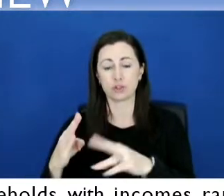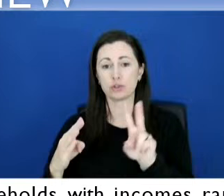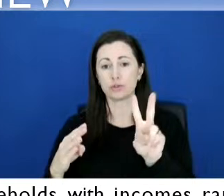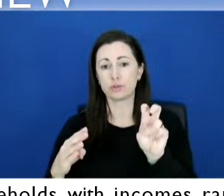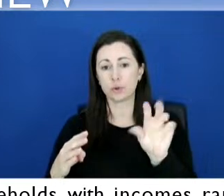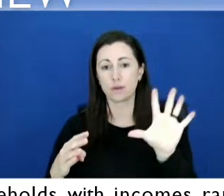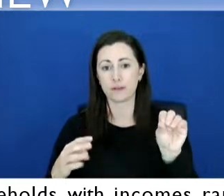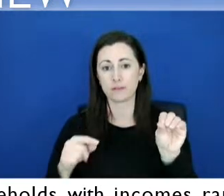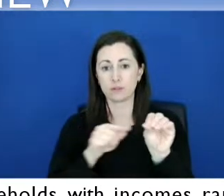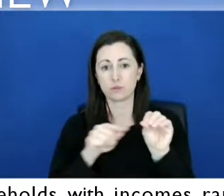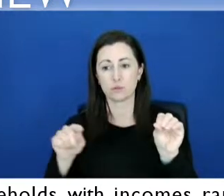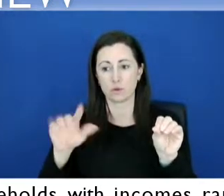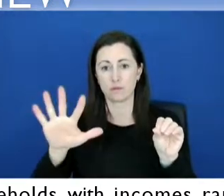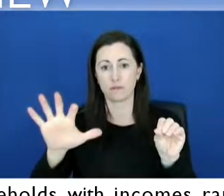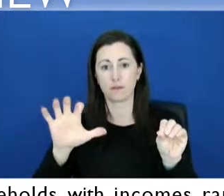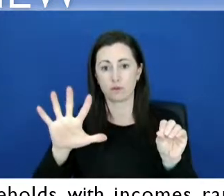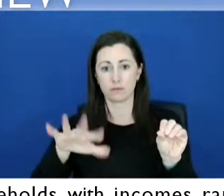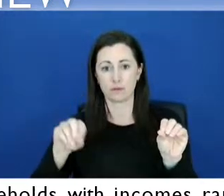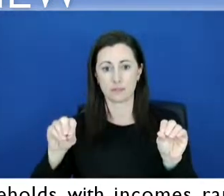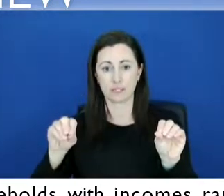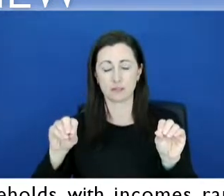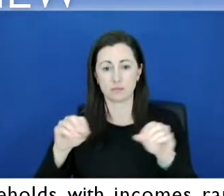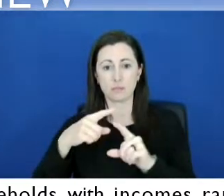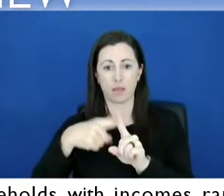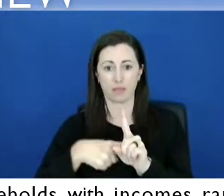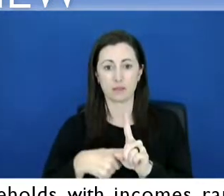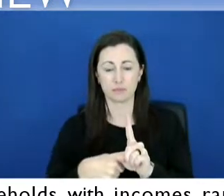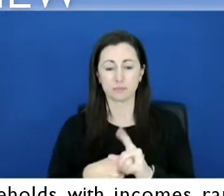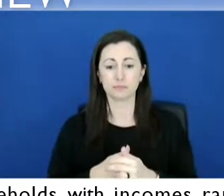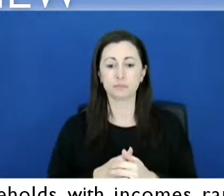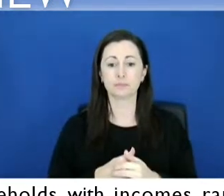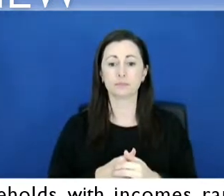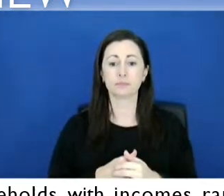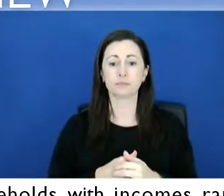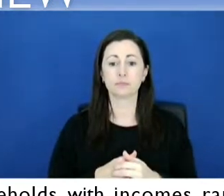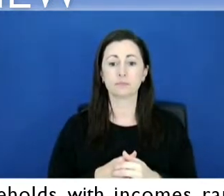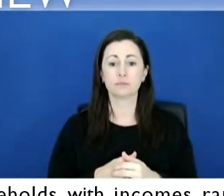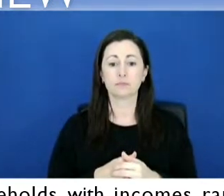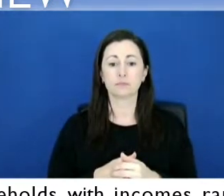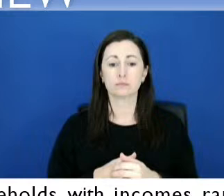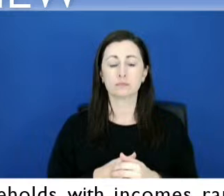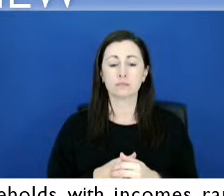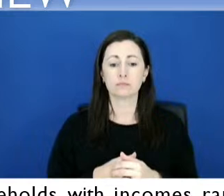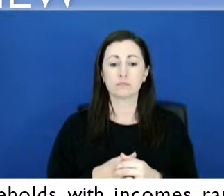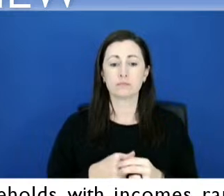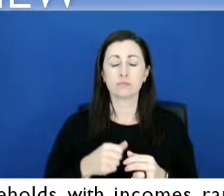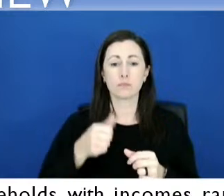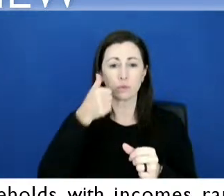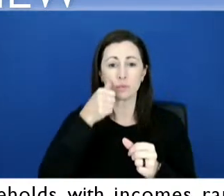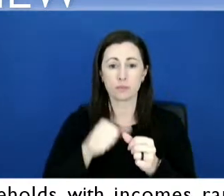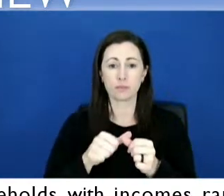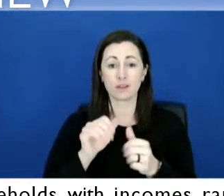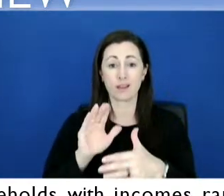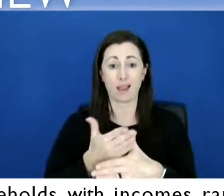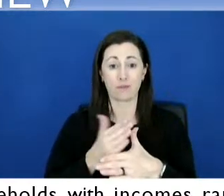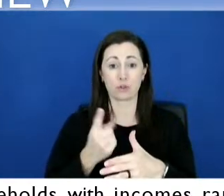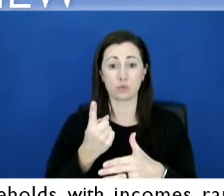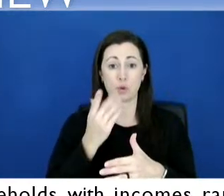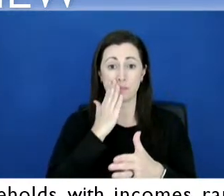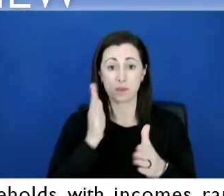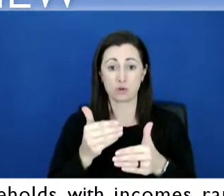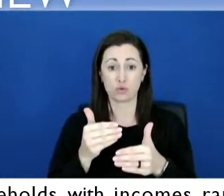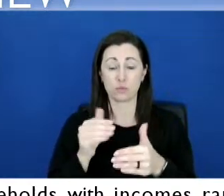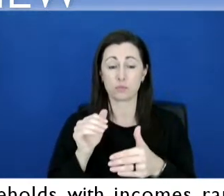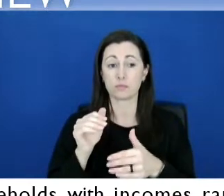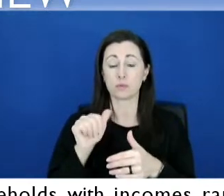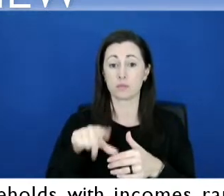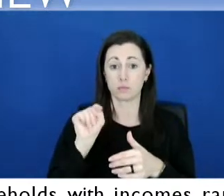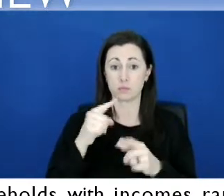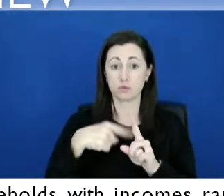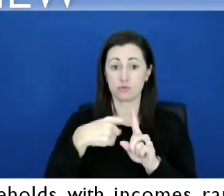30% AND BELOW, REPRESENT RANGES